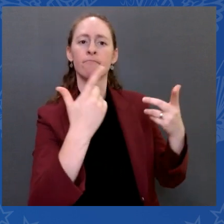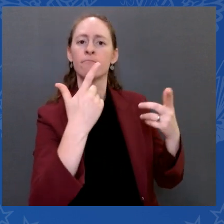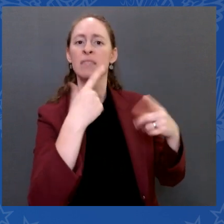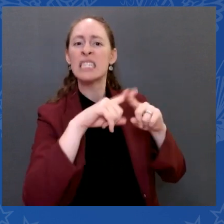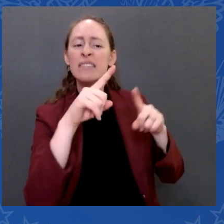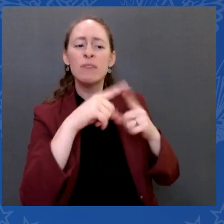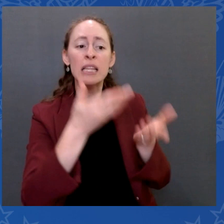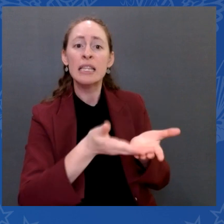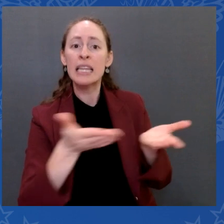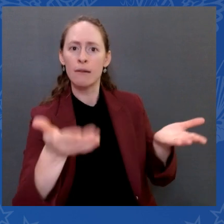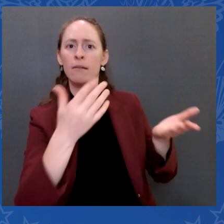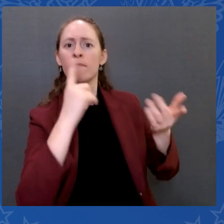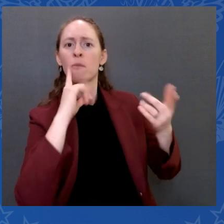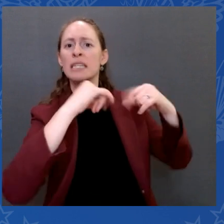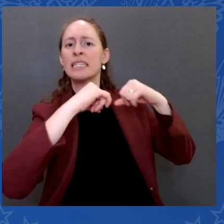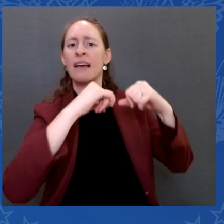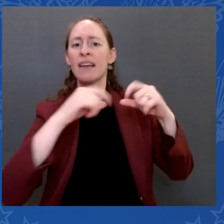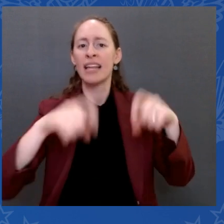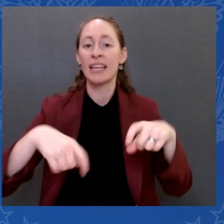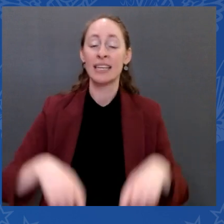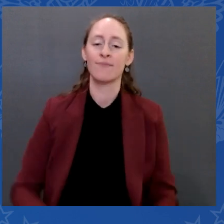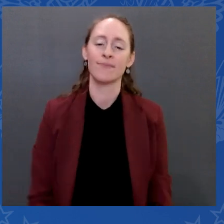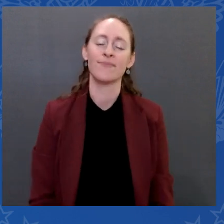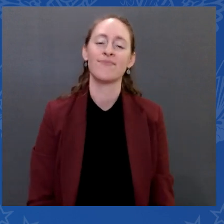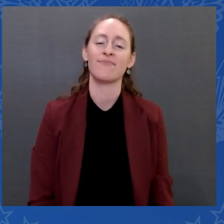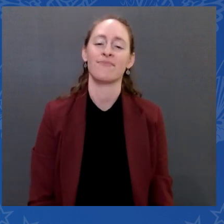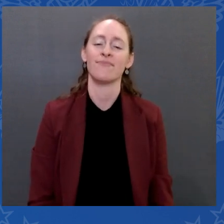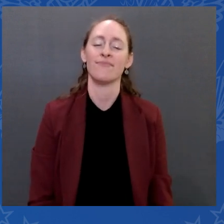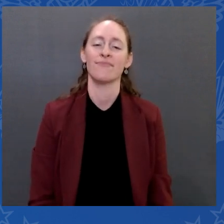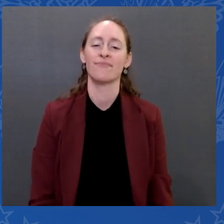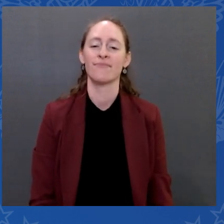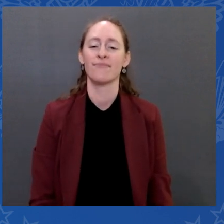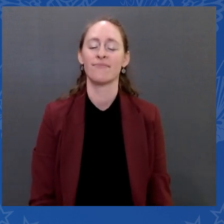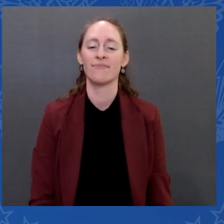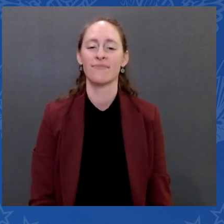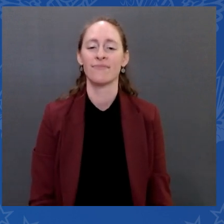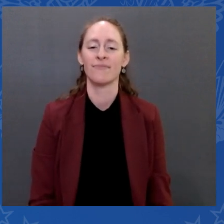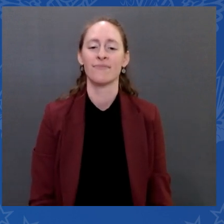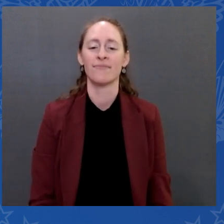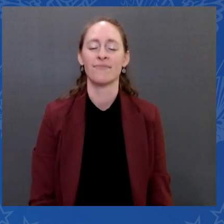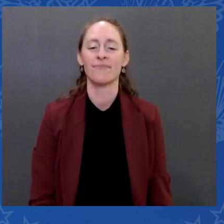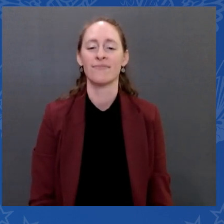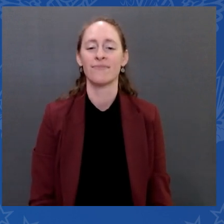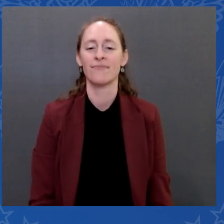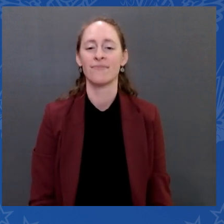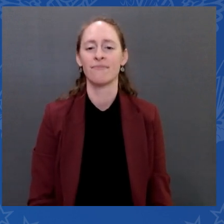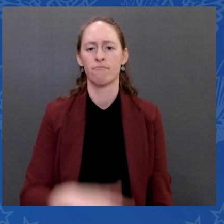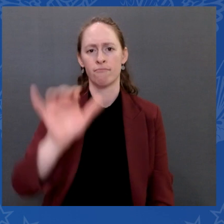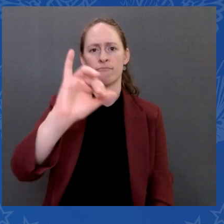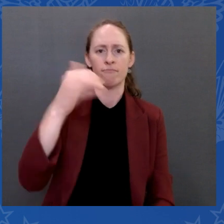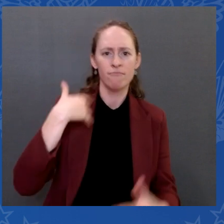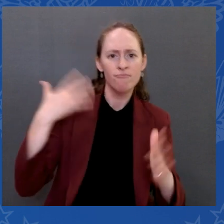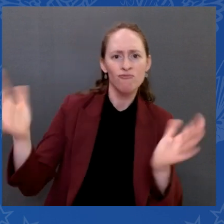to put into the systems that our sailors, Marines, airmen, and soldiers are going to be using in our defense.